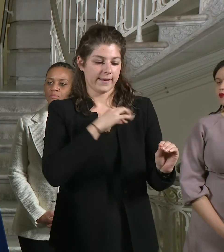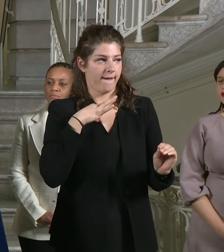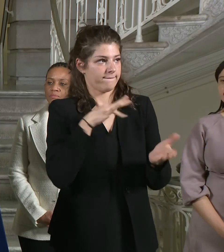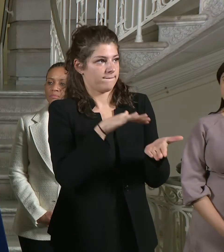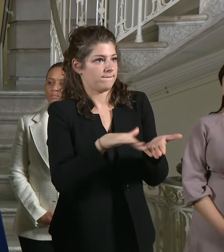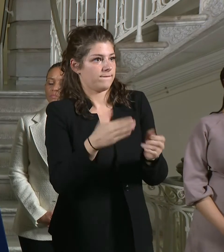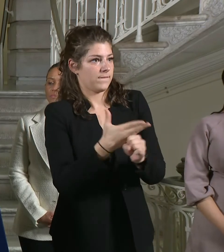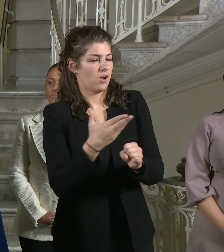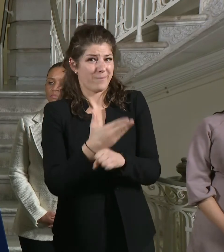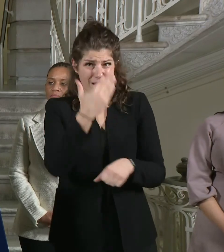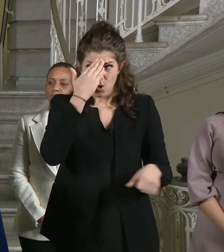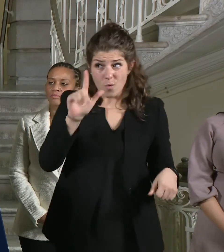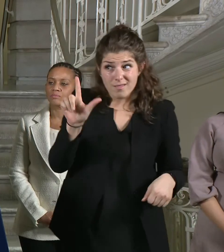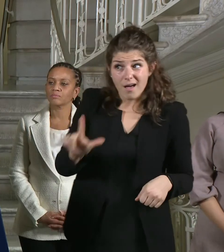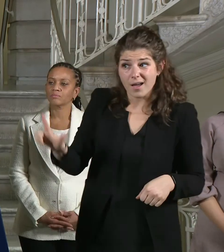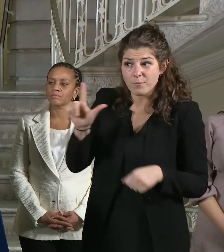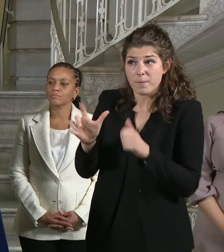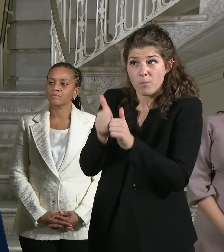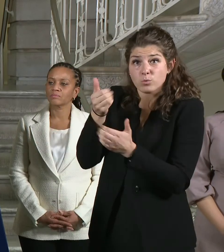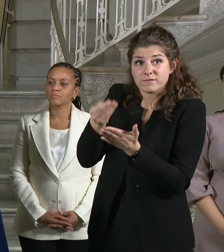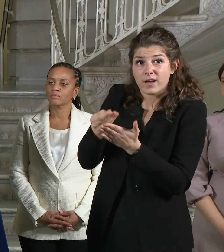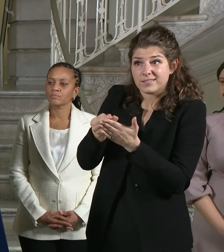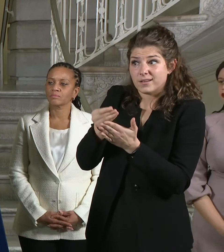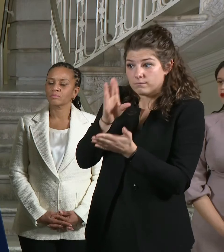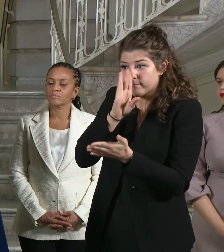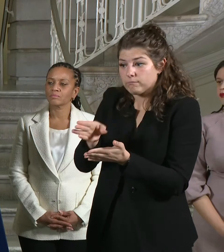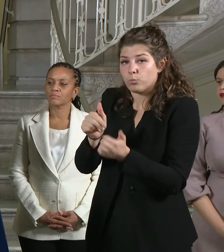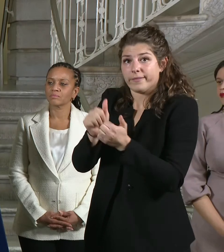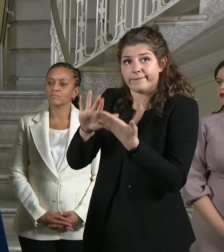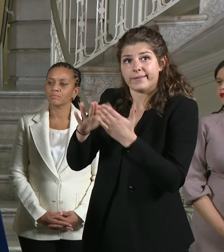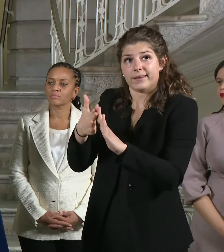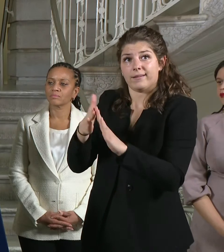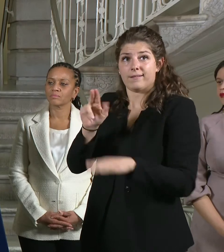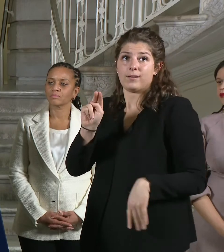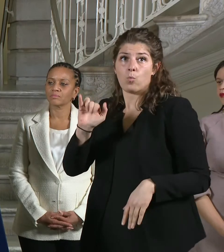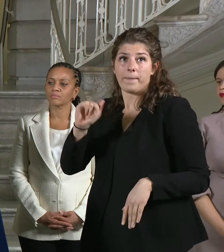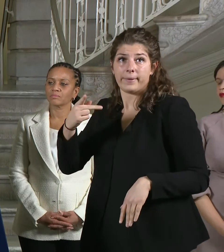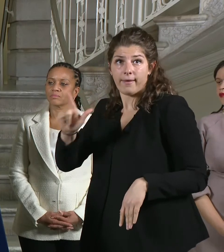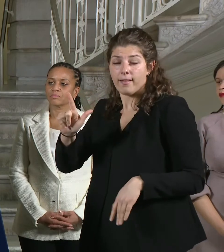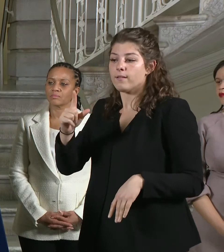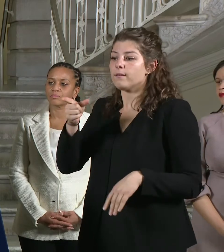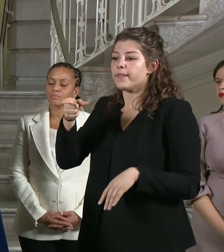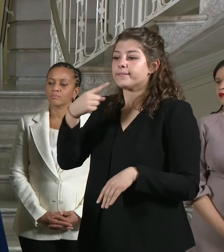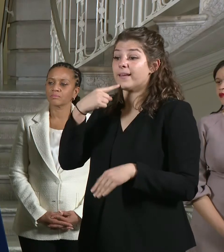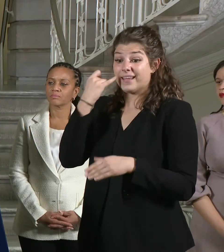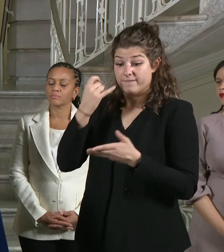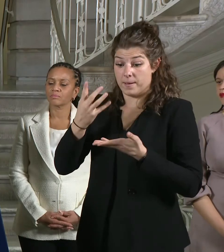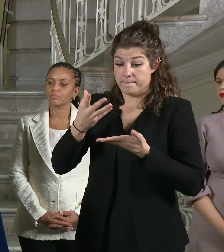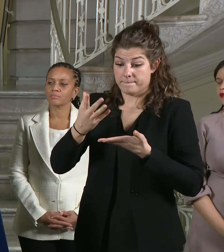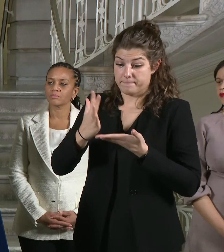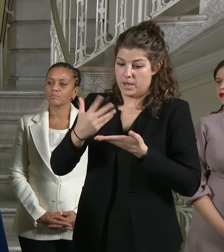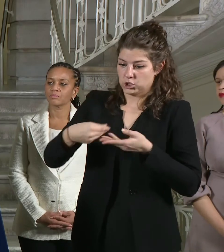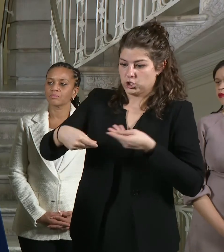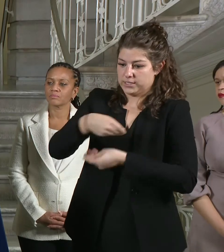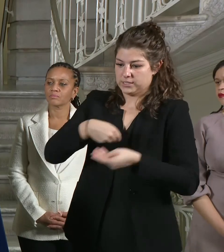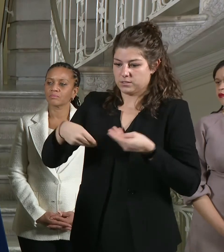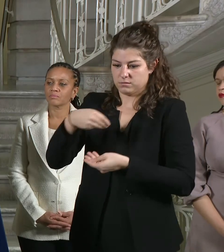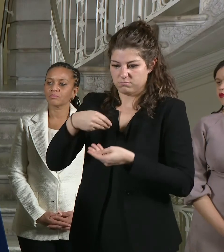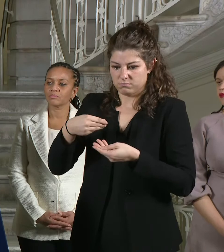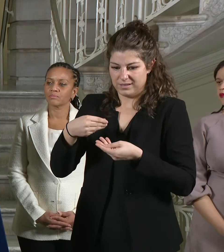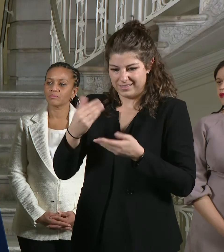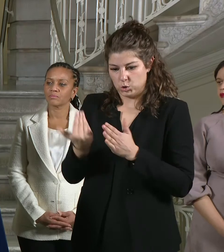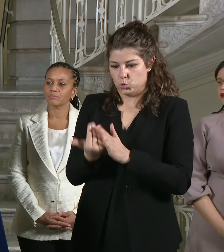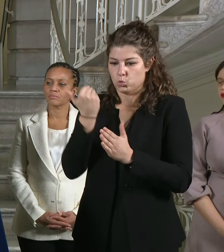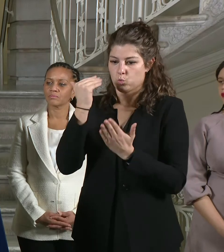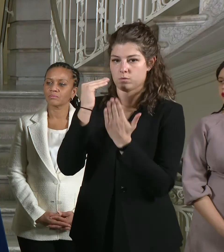BE -- I KNOW